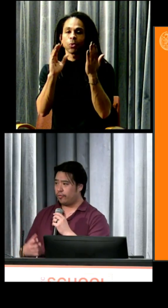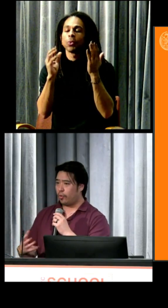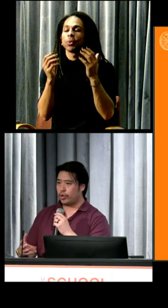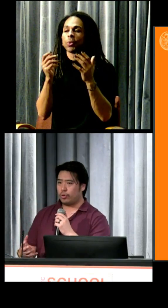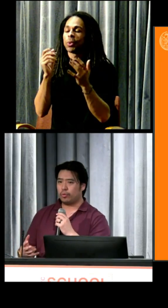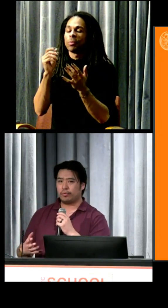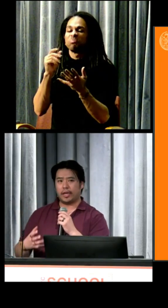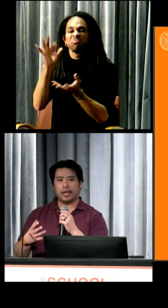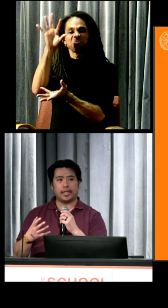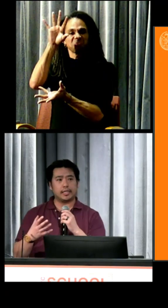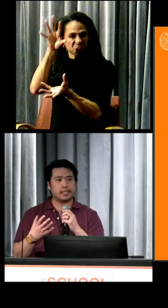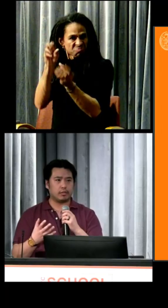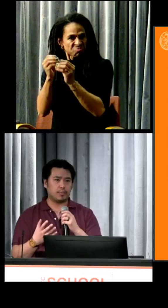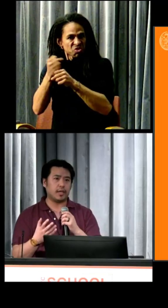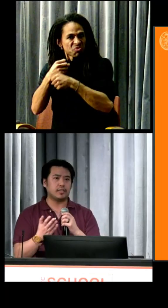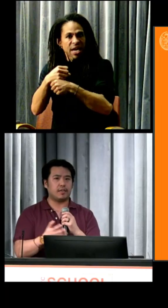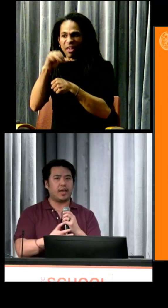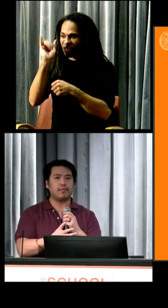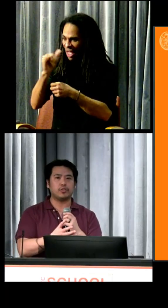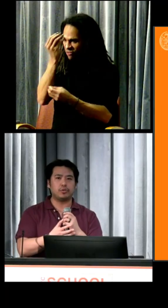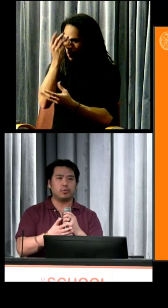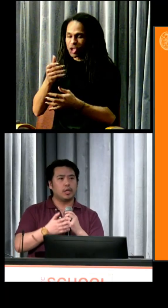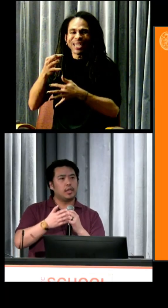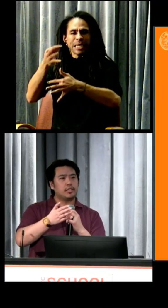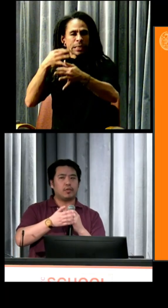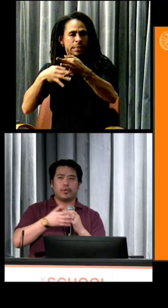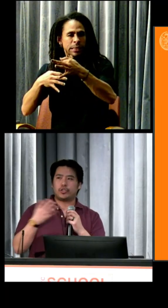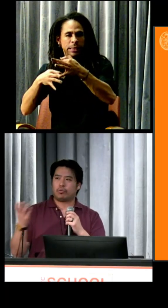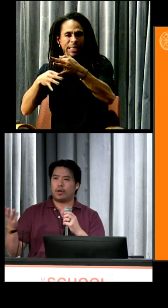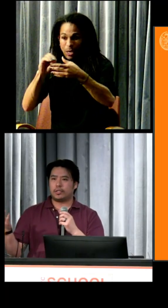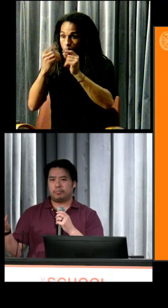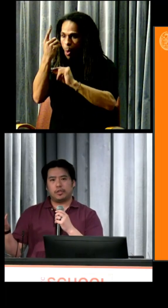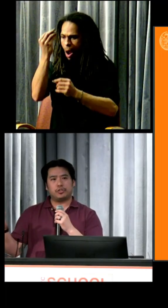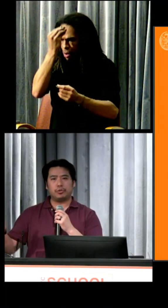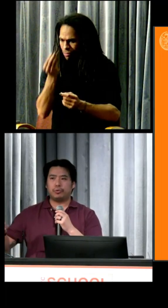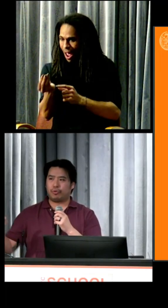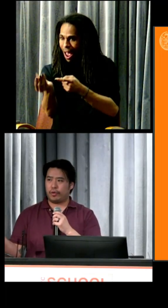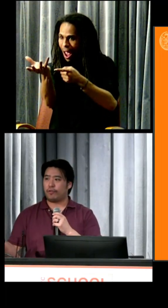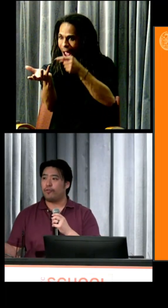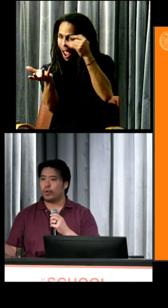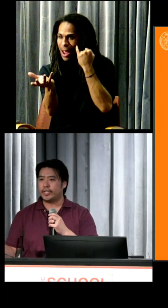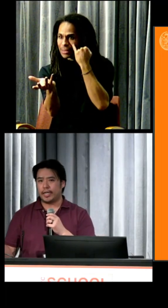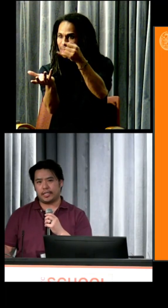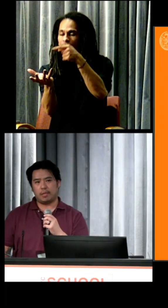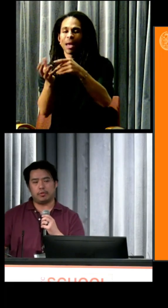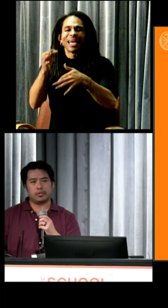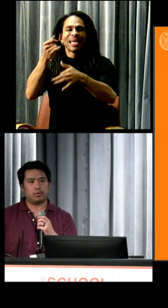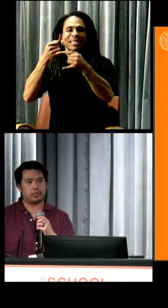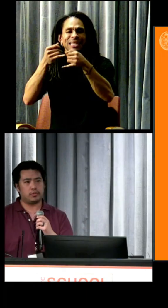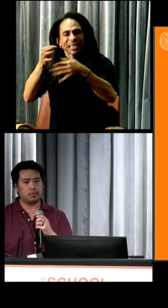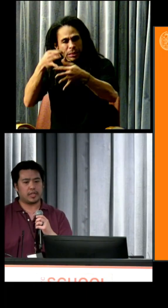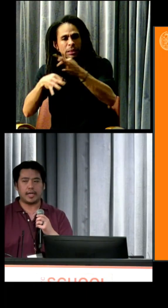that whether you're putting down only a few buildings or a bunch, you're getting really impactful feedback that's not overwhelming.